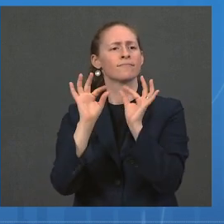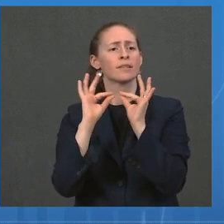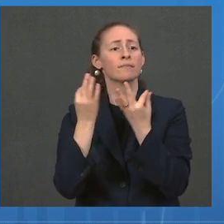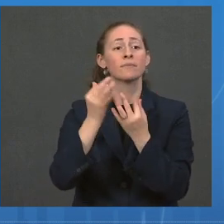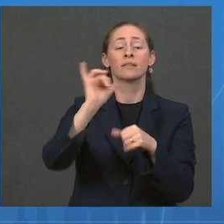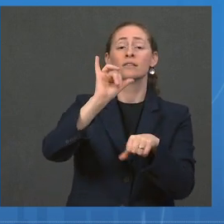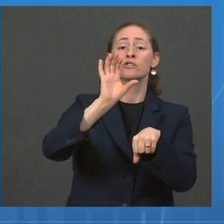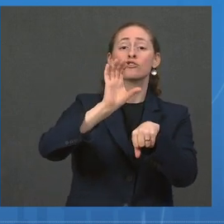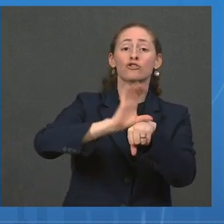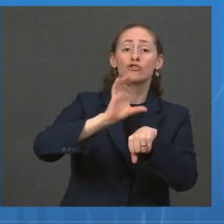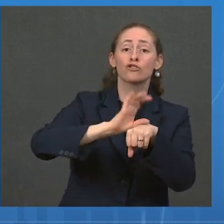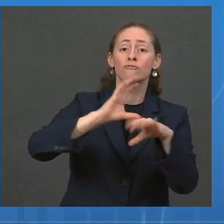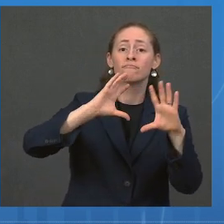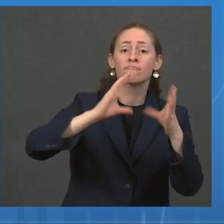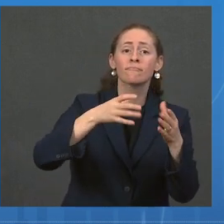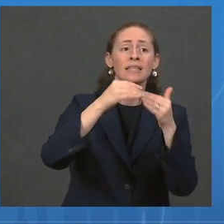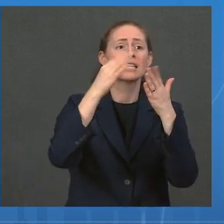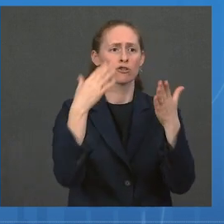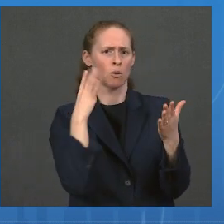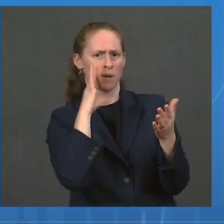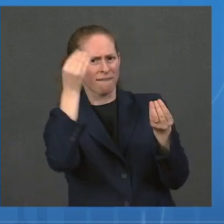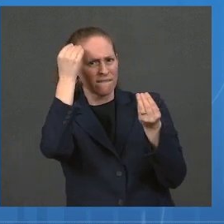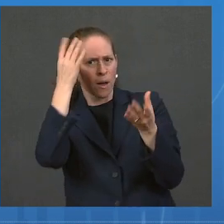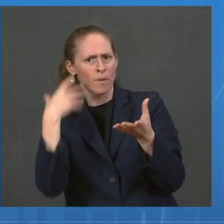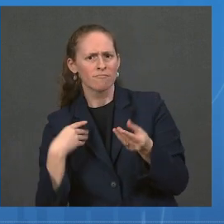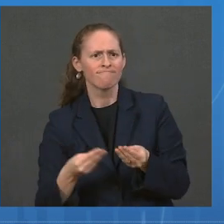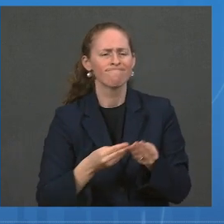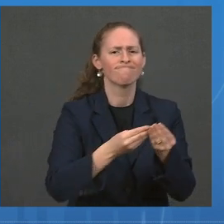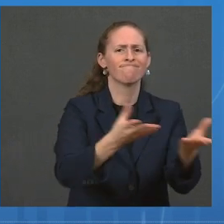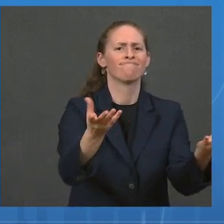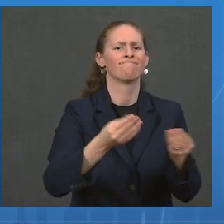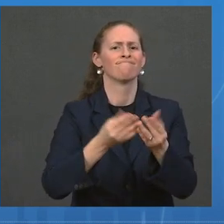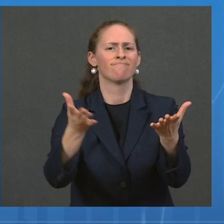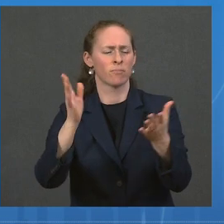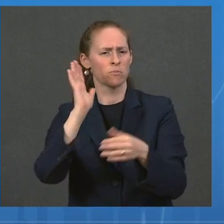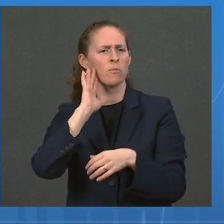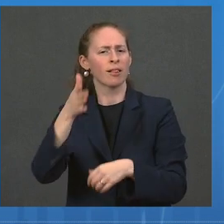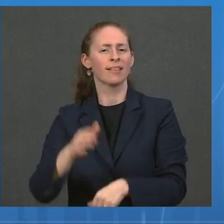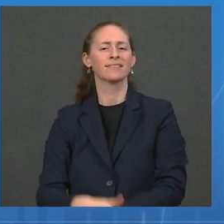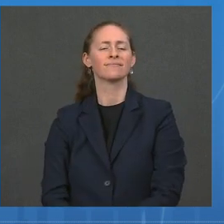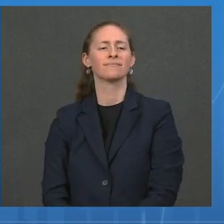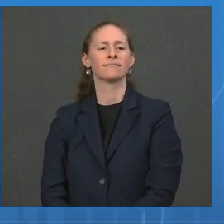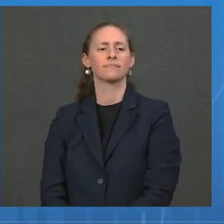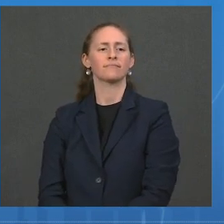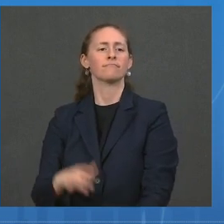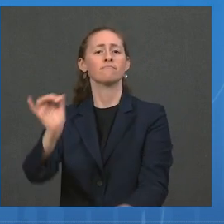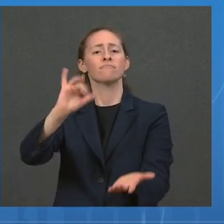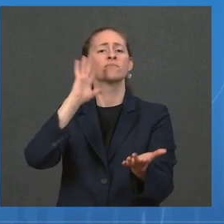that they can distribute to their congregations. We will create forums for parents to ask questions to health experts.